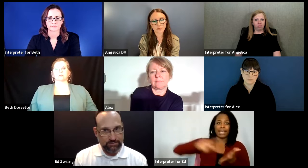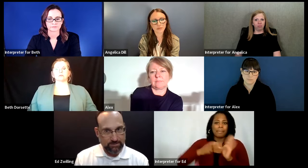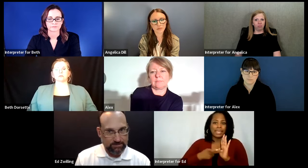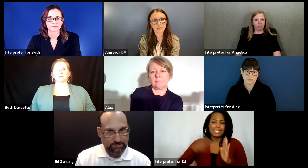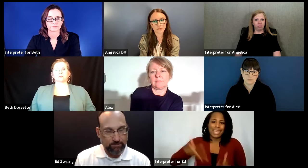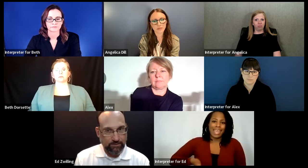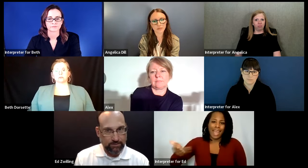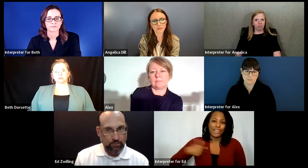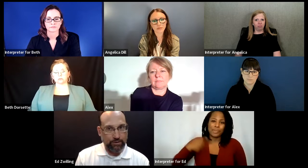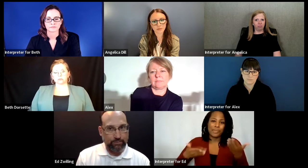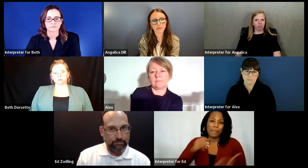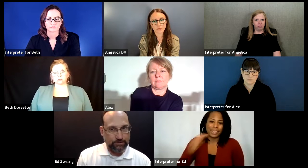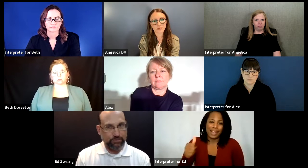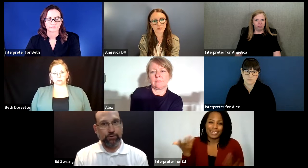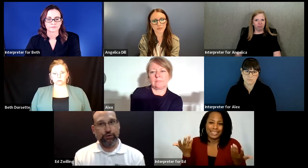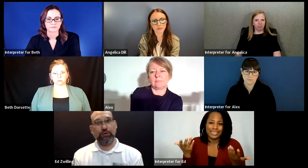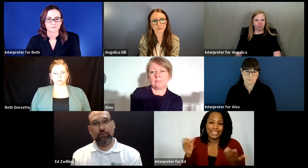So is it something that you want to do?